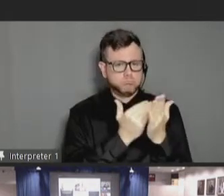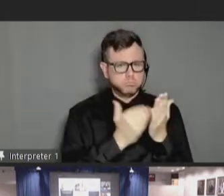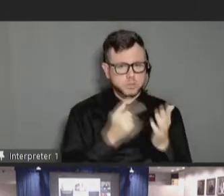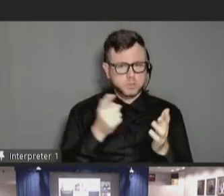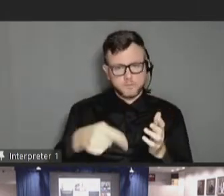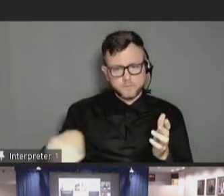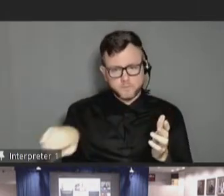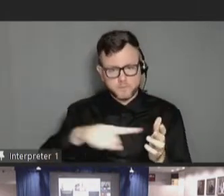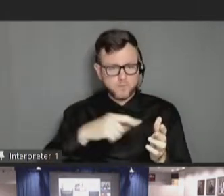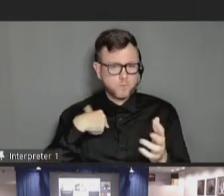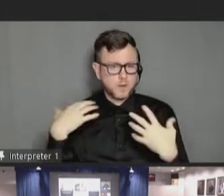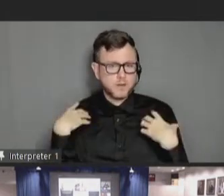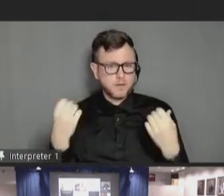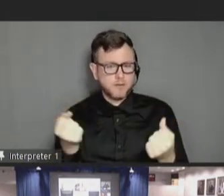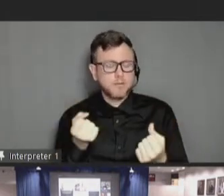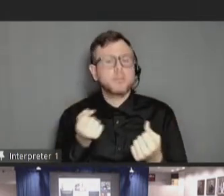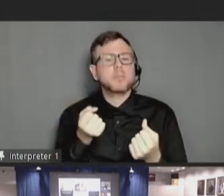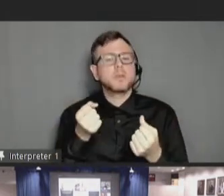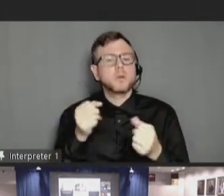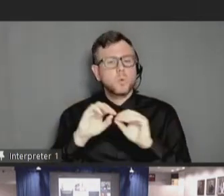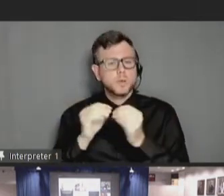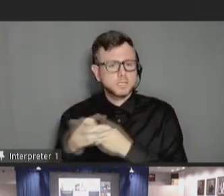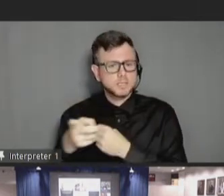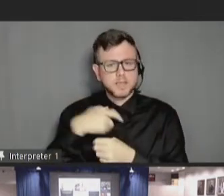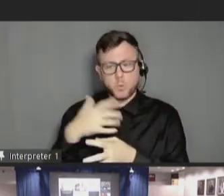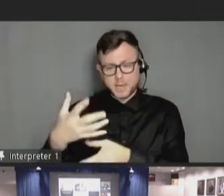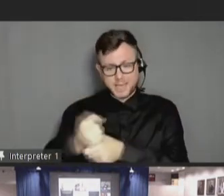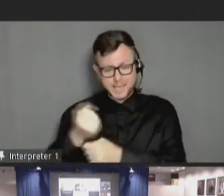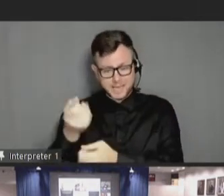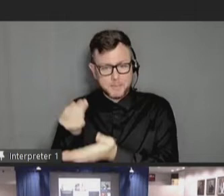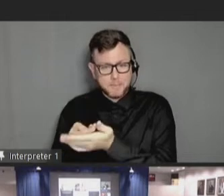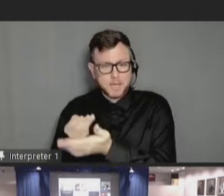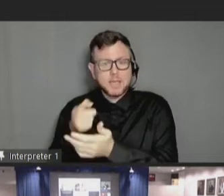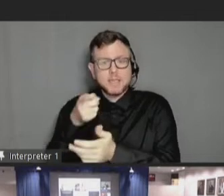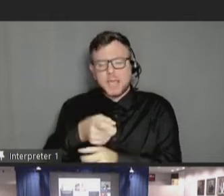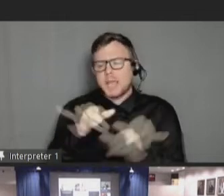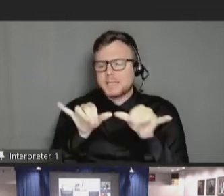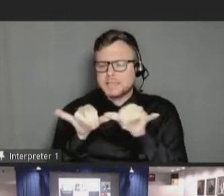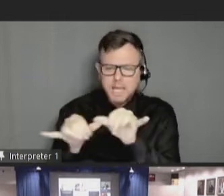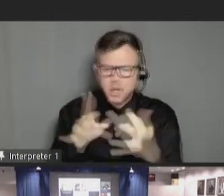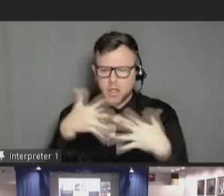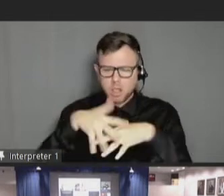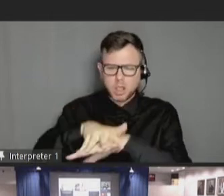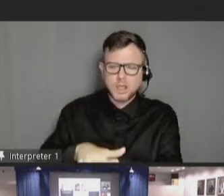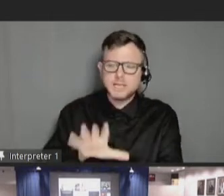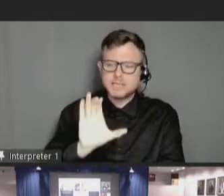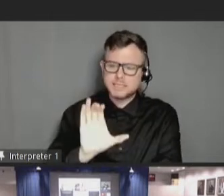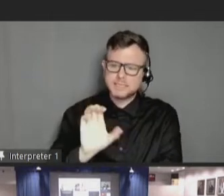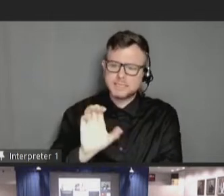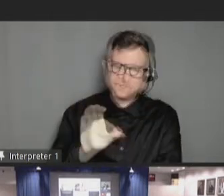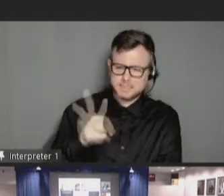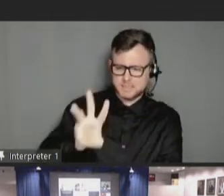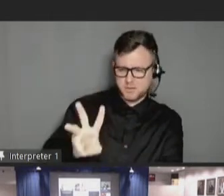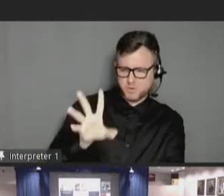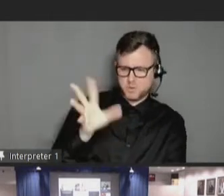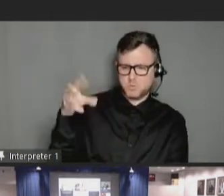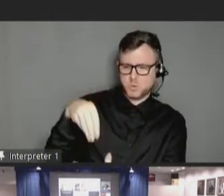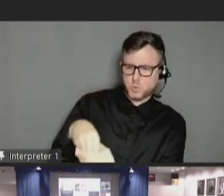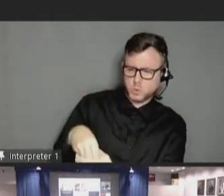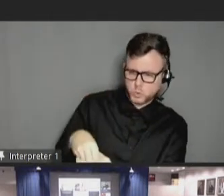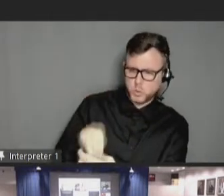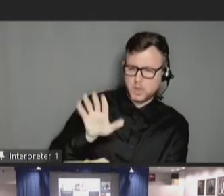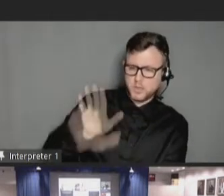Centers for Disease Control and others to scale and integrate CHWs into their COVID response,